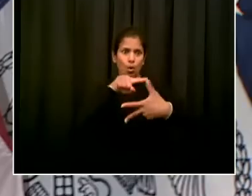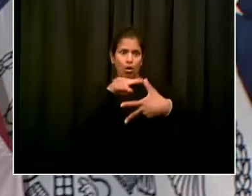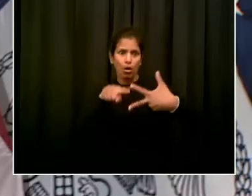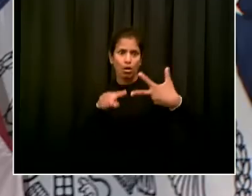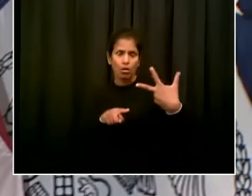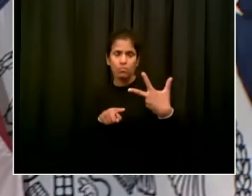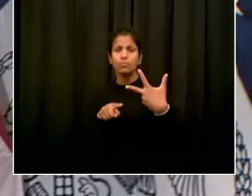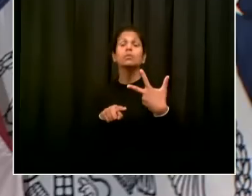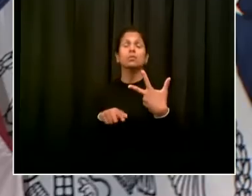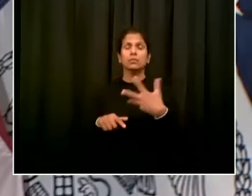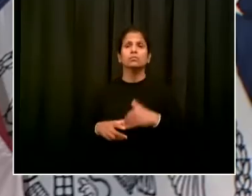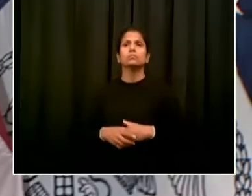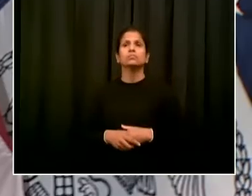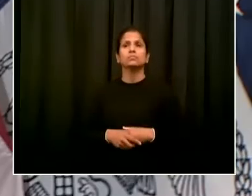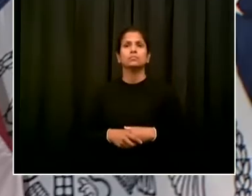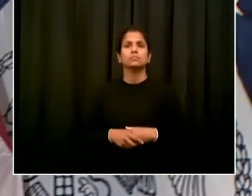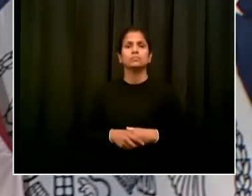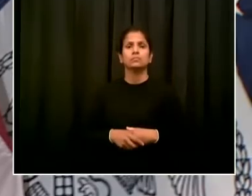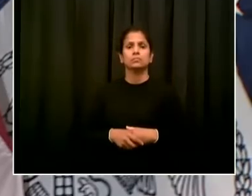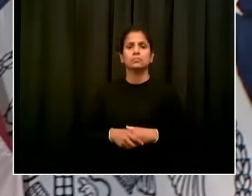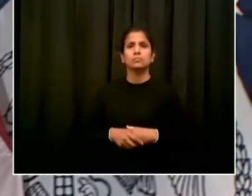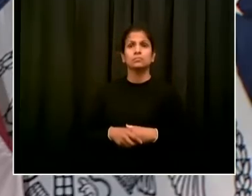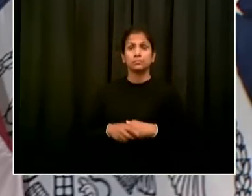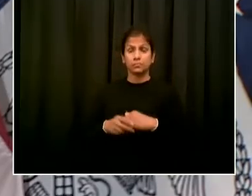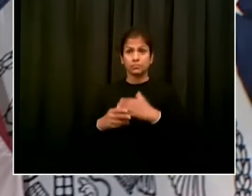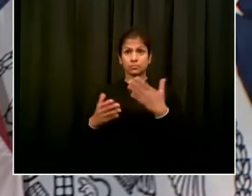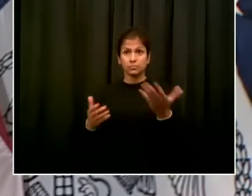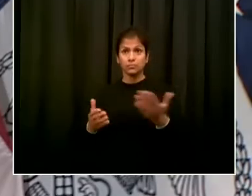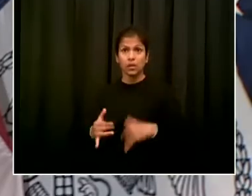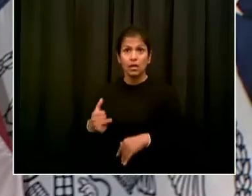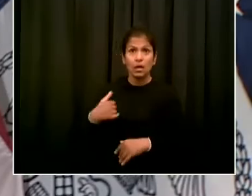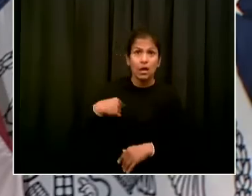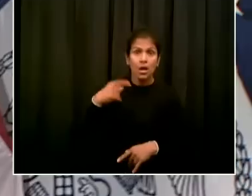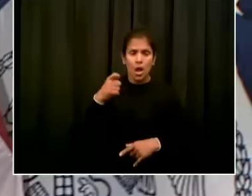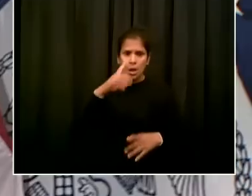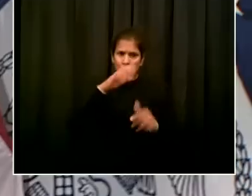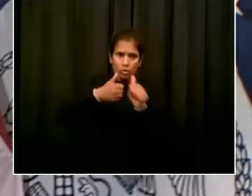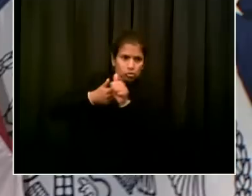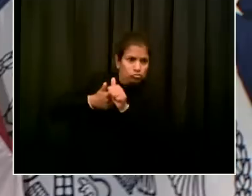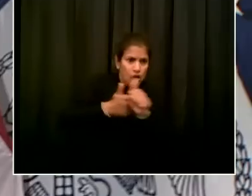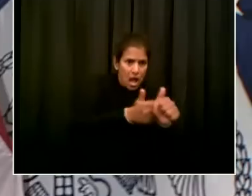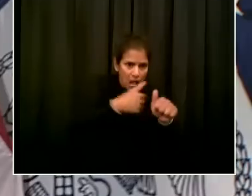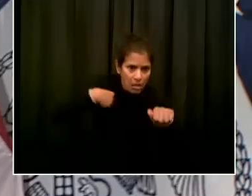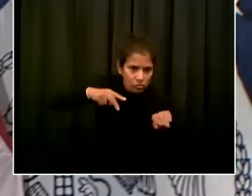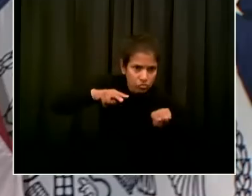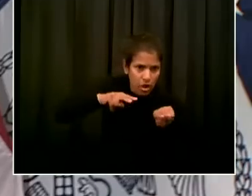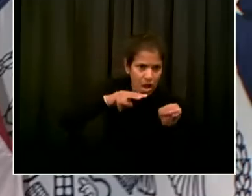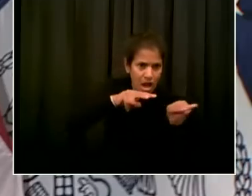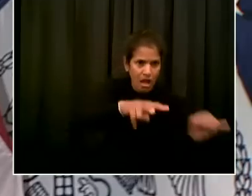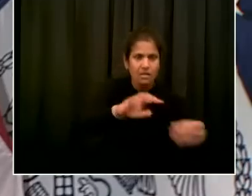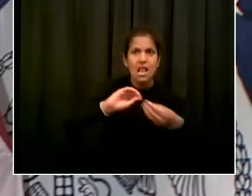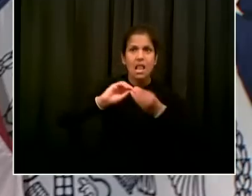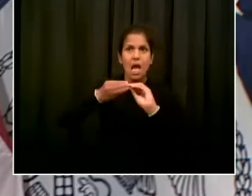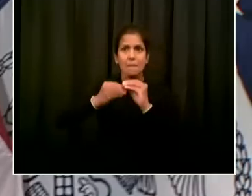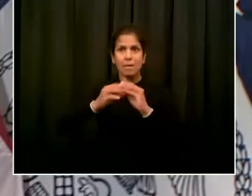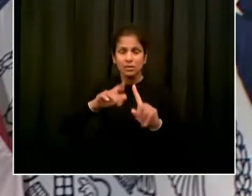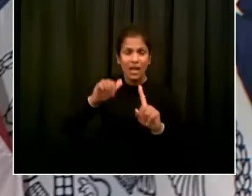IN RESPONSE TO THAT DATA.